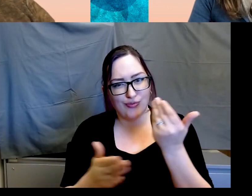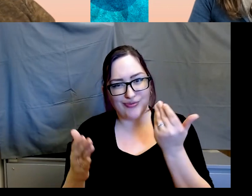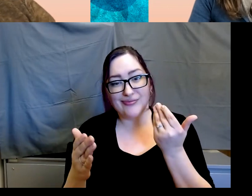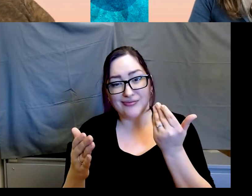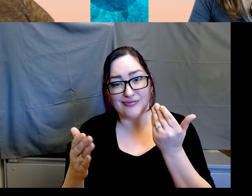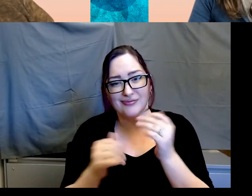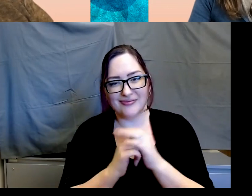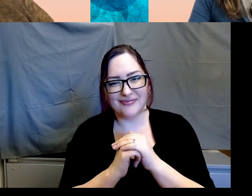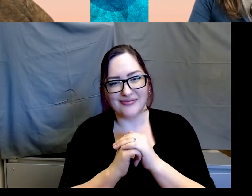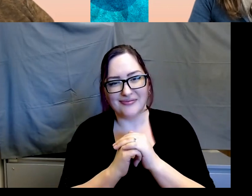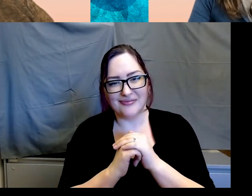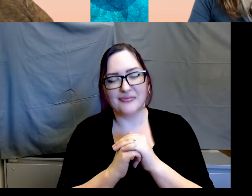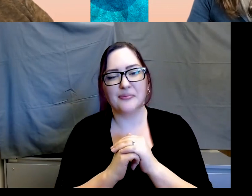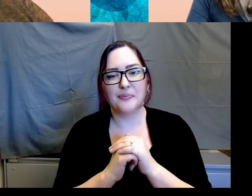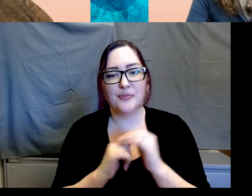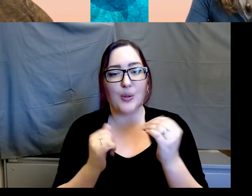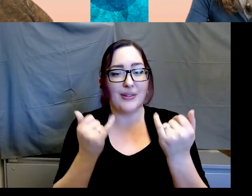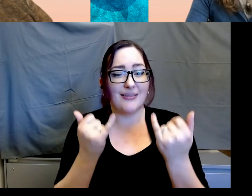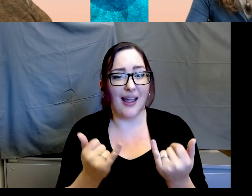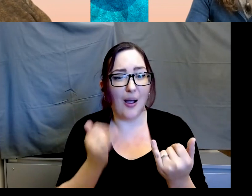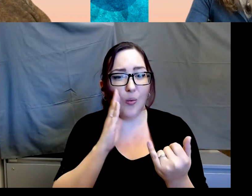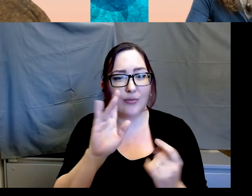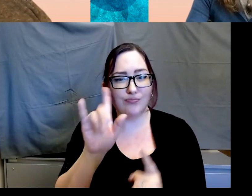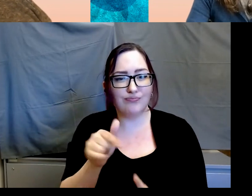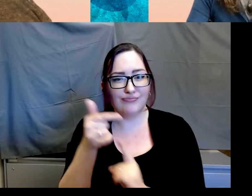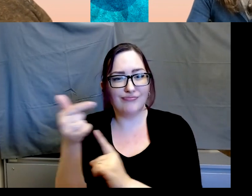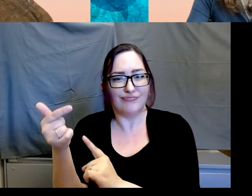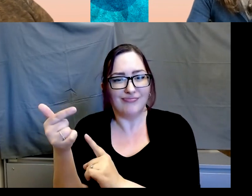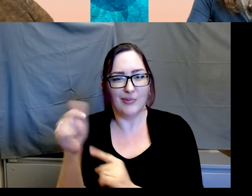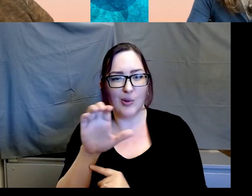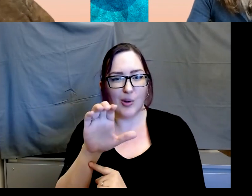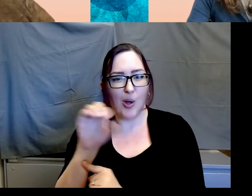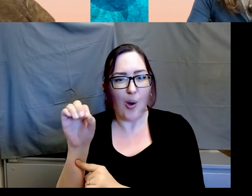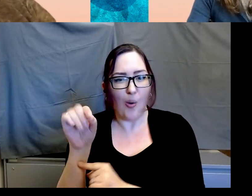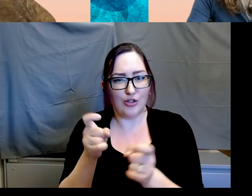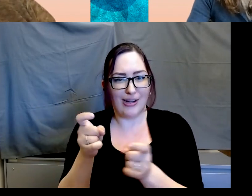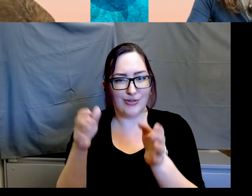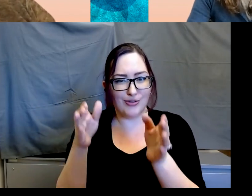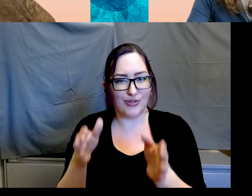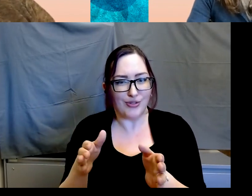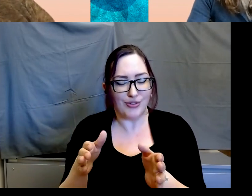I'm gonna be handing things over now to my co-director and colleague, Dr. Heather McCarty,